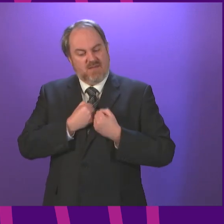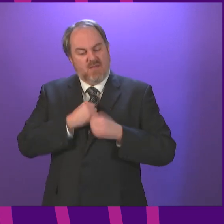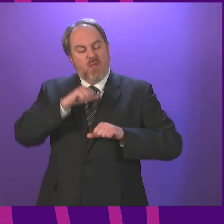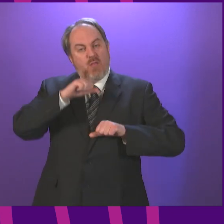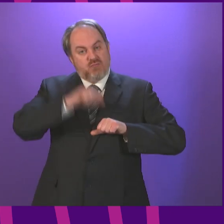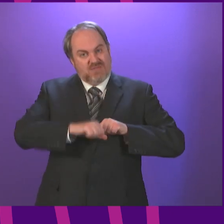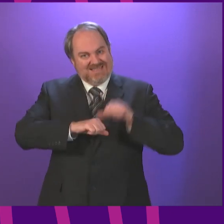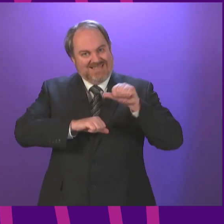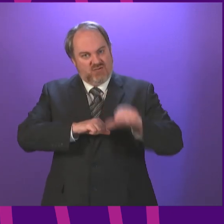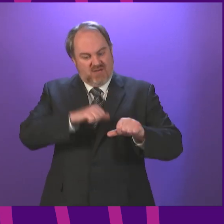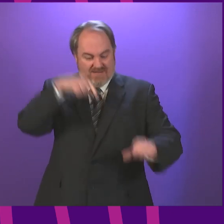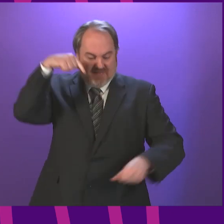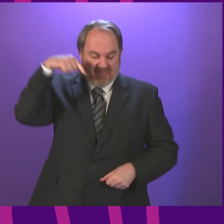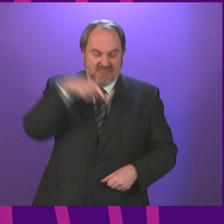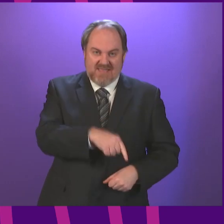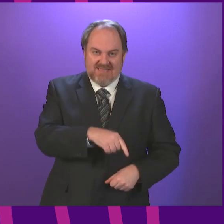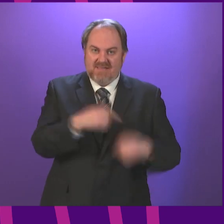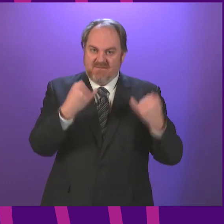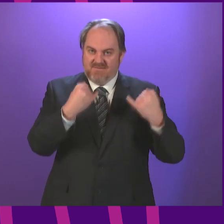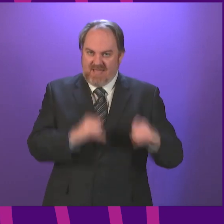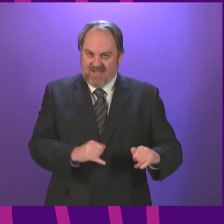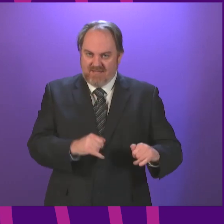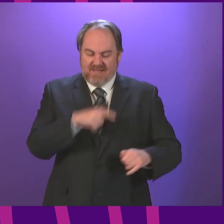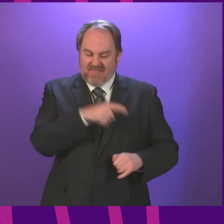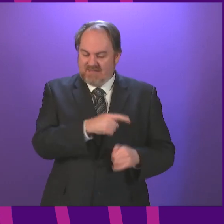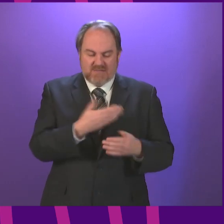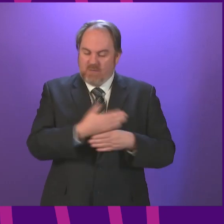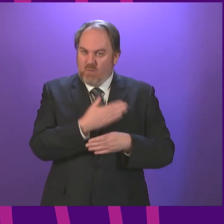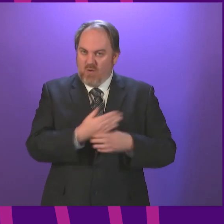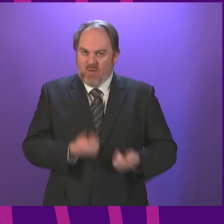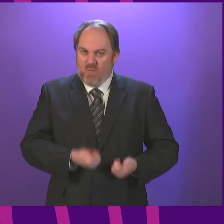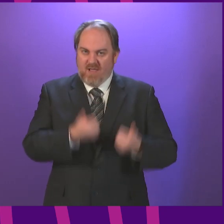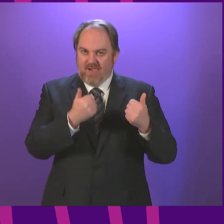procedure itself may well have been found to be flawed had the judicial review proceeded,